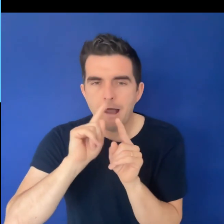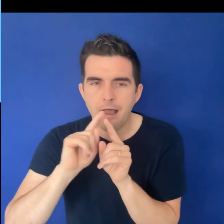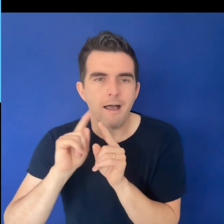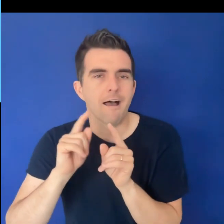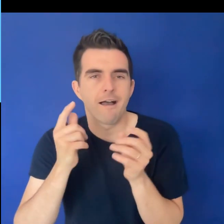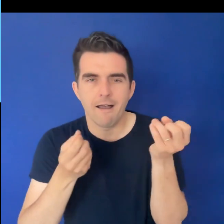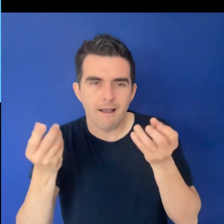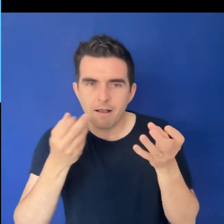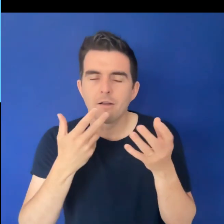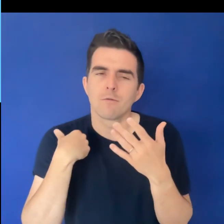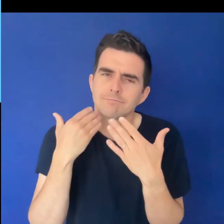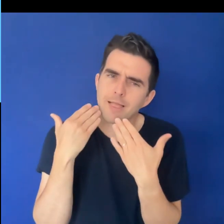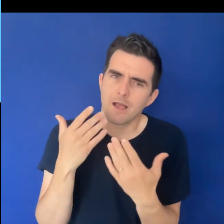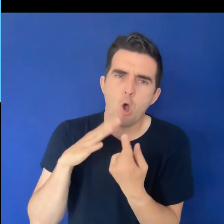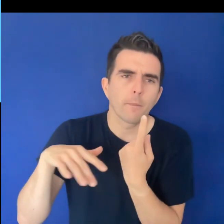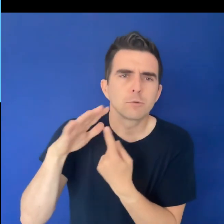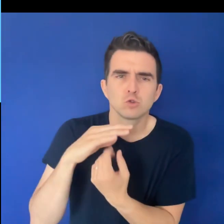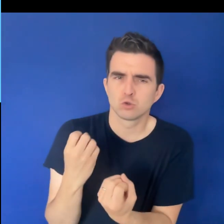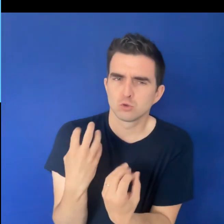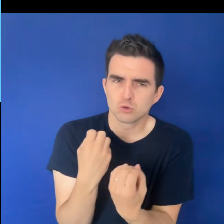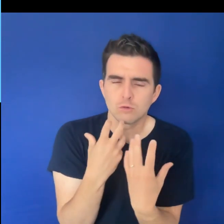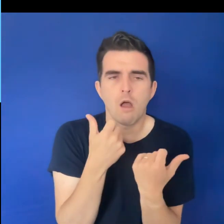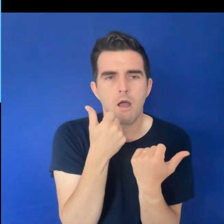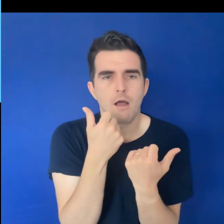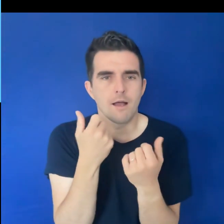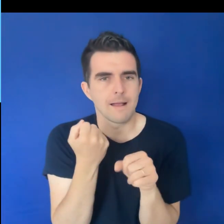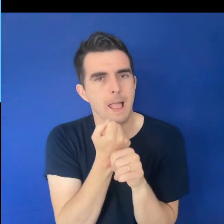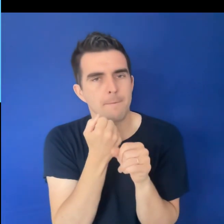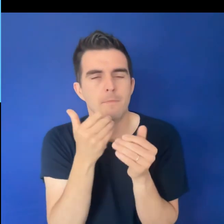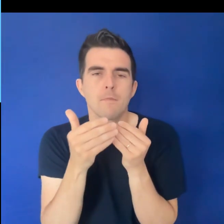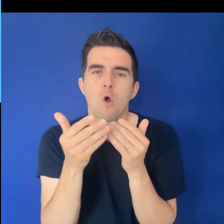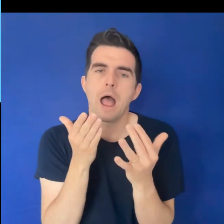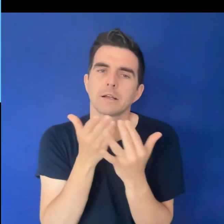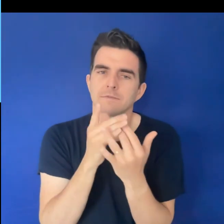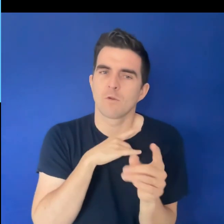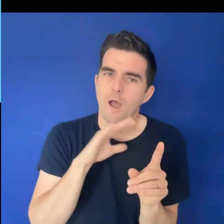Thanks so much to our community for helping us make the game more accessible for everyone.